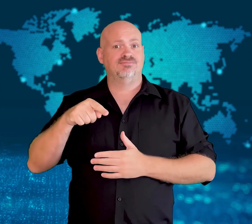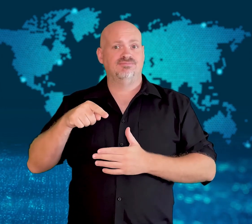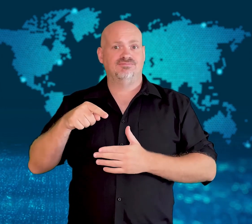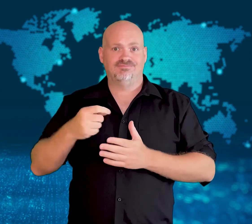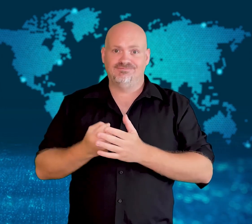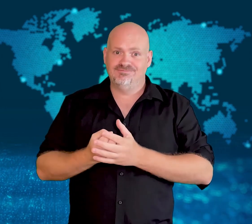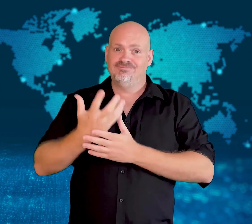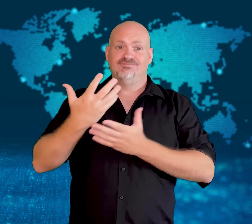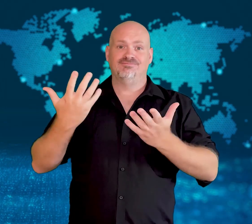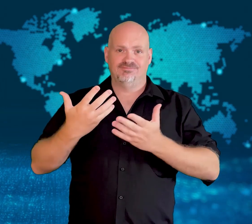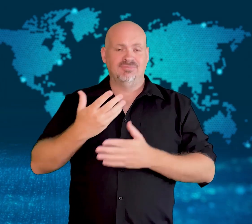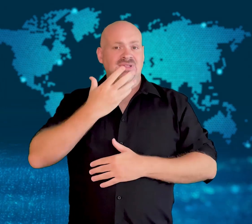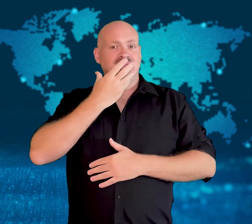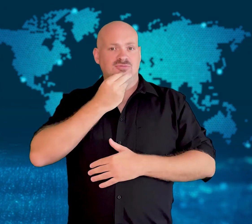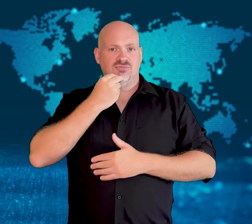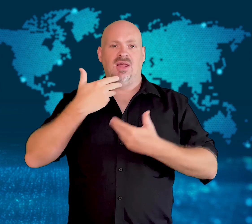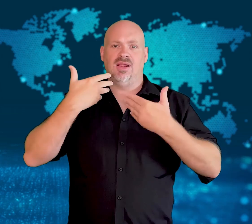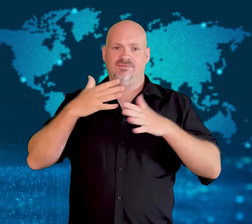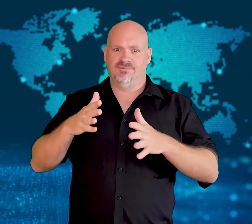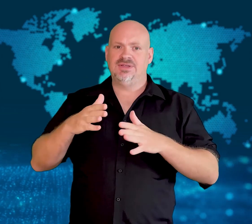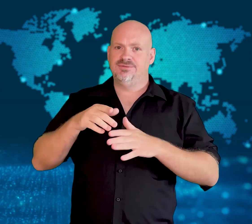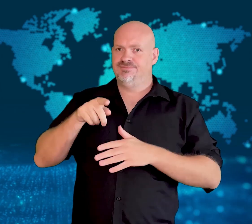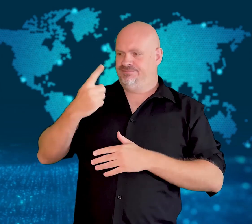Islamic Jihad militant group.